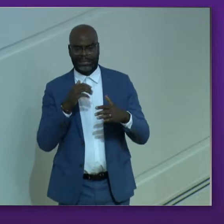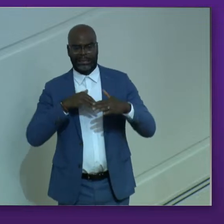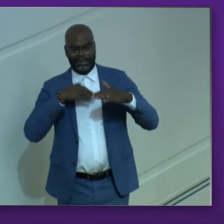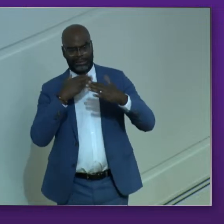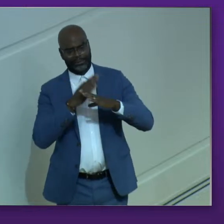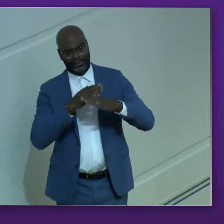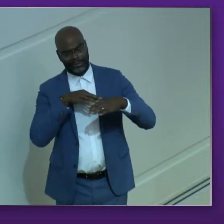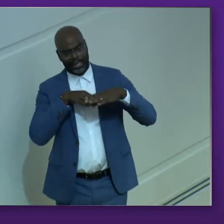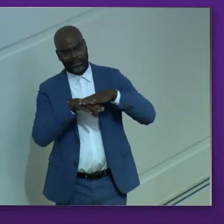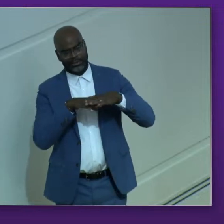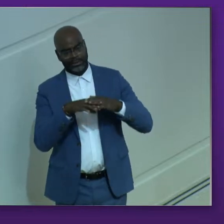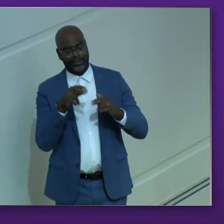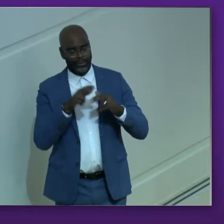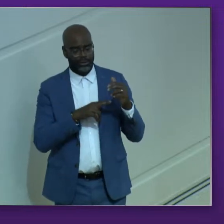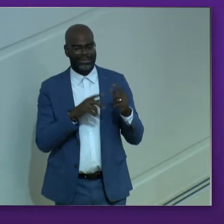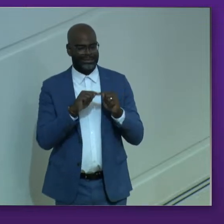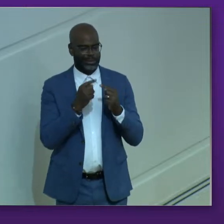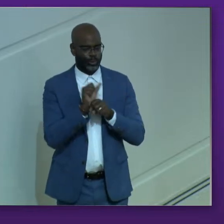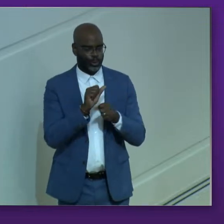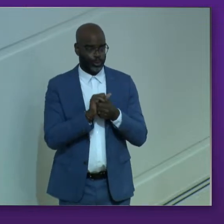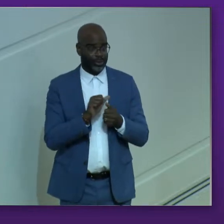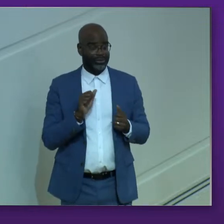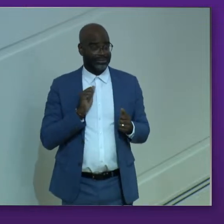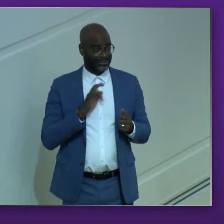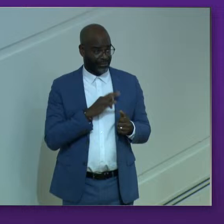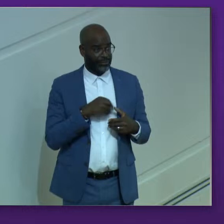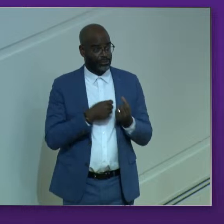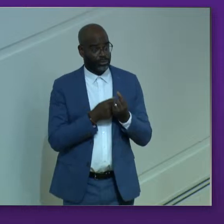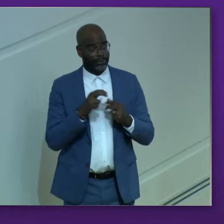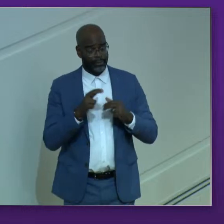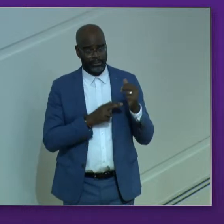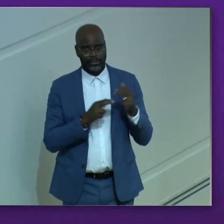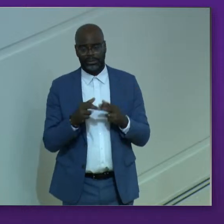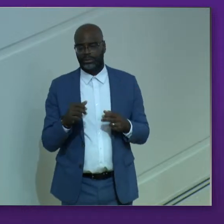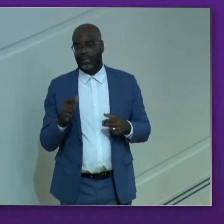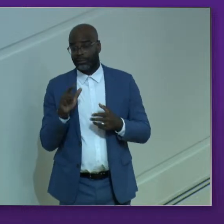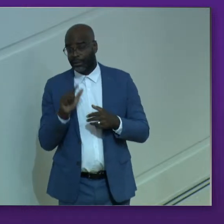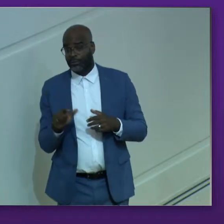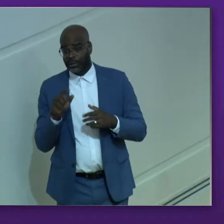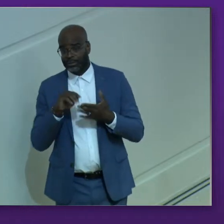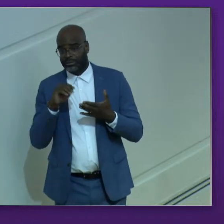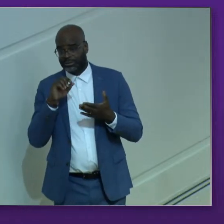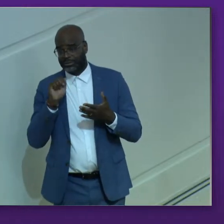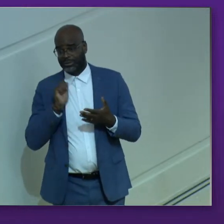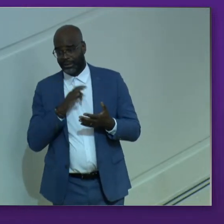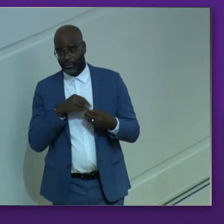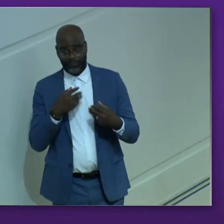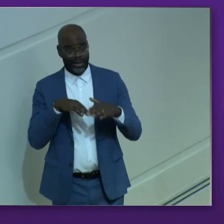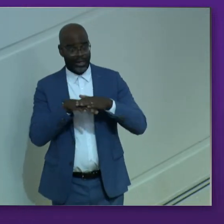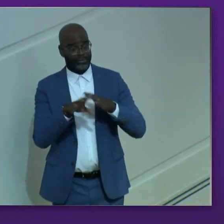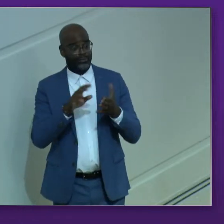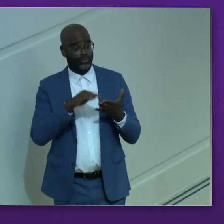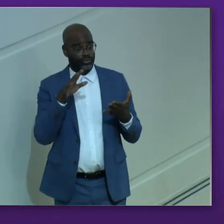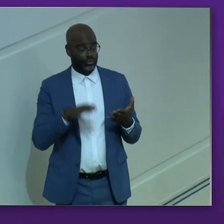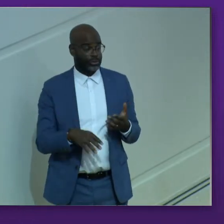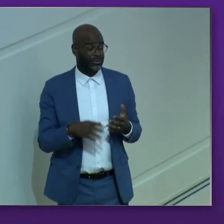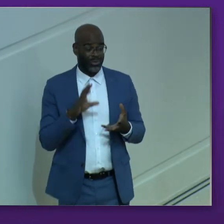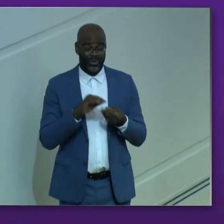COMPUTER STATIONS THE CENTER HAS POLITICAL LIGHTS SOFT MUSIC AND A COLORING WALL. DESPITE